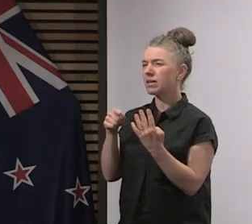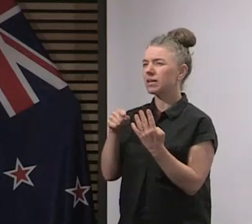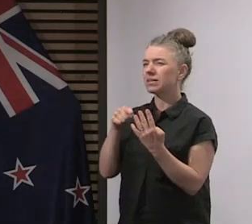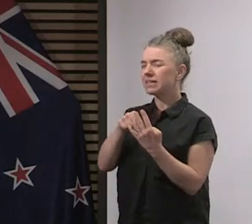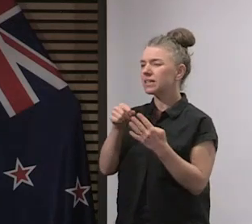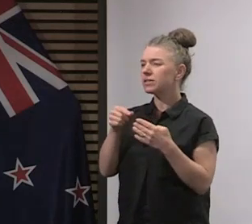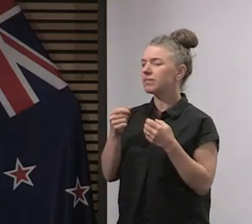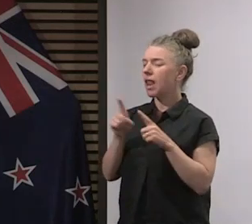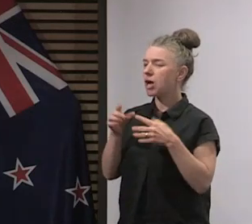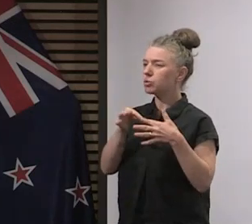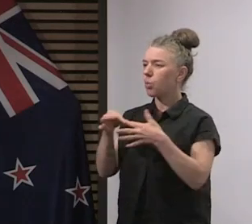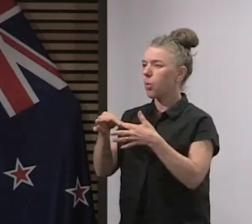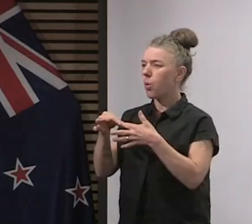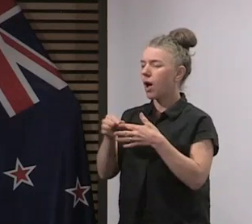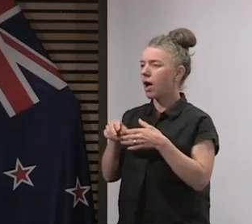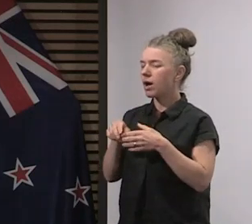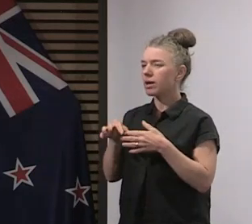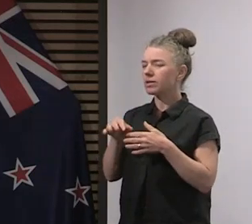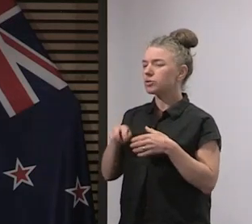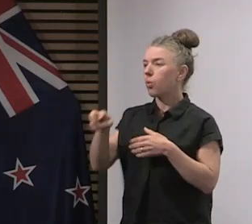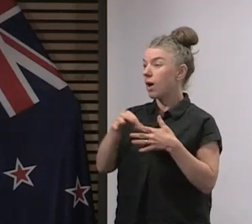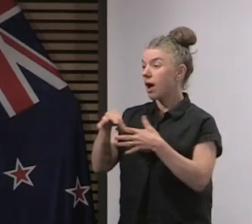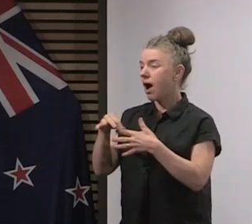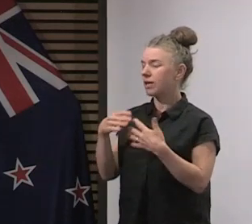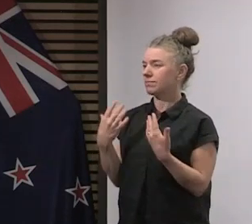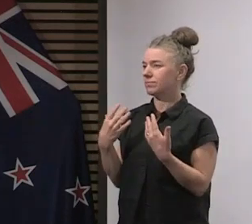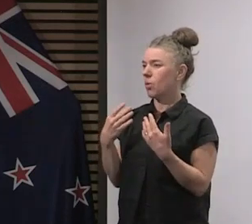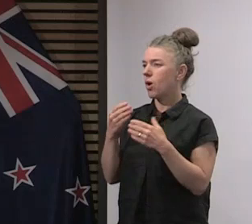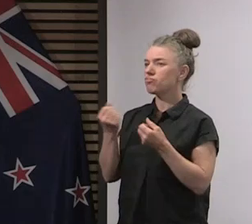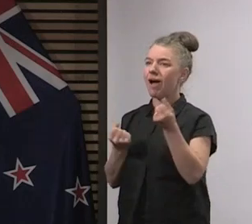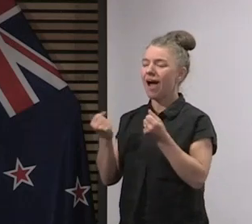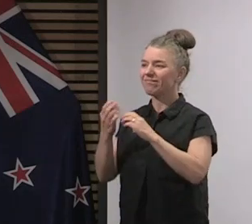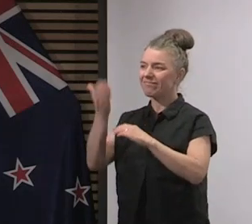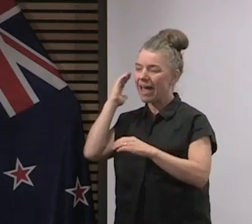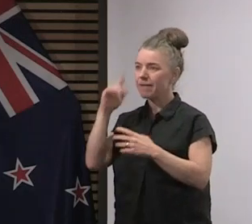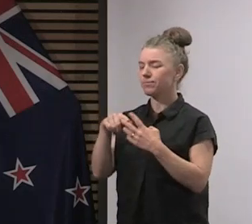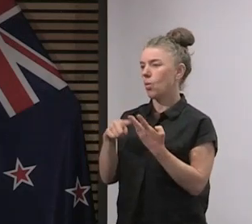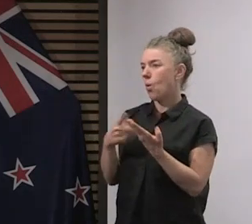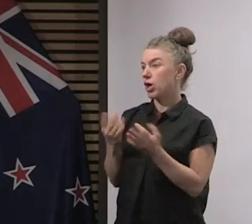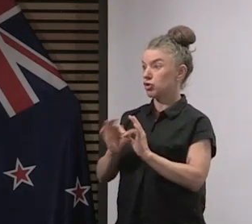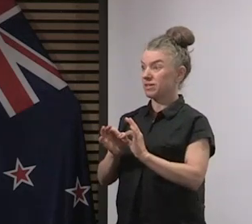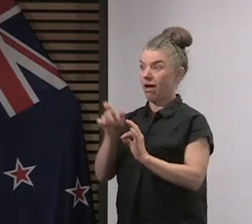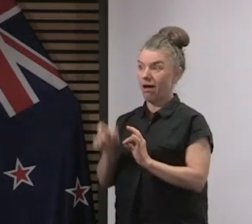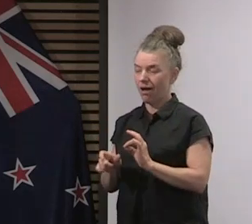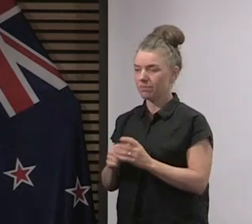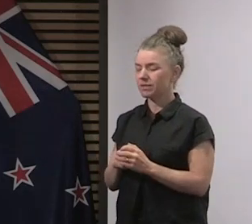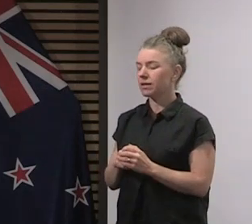there are four people who were either a van driver or a tour